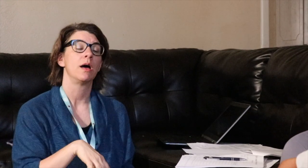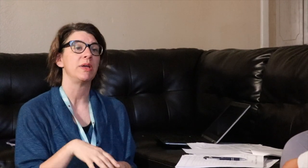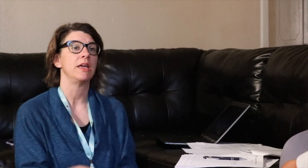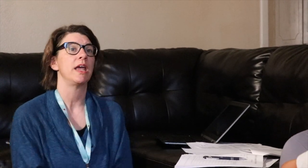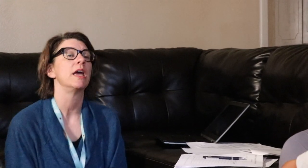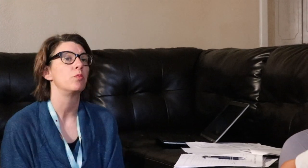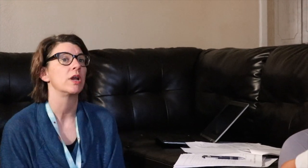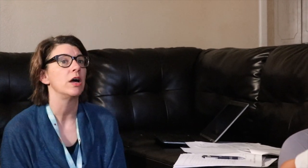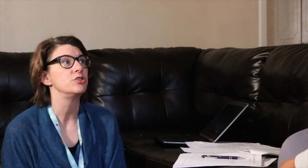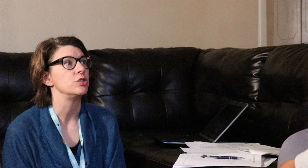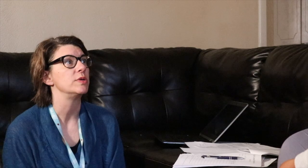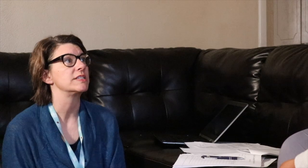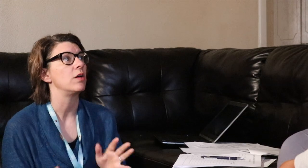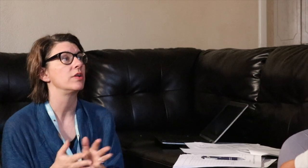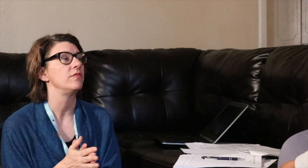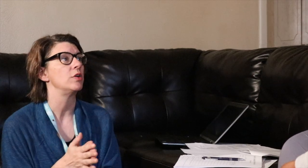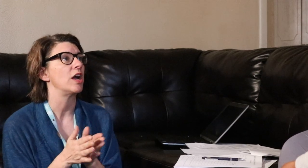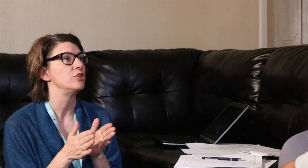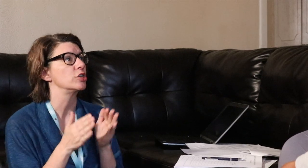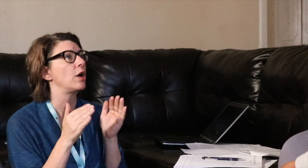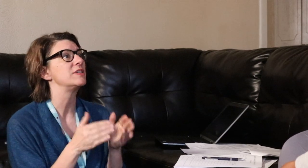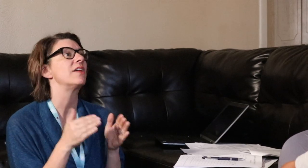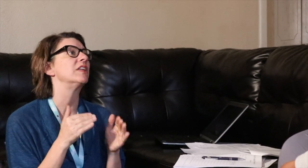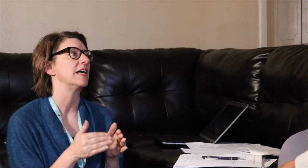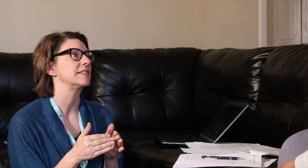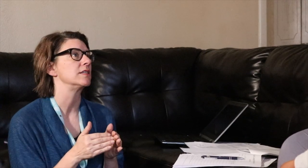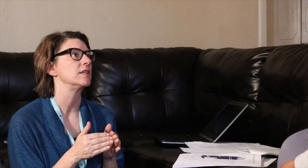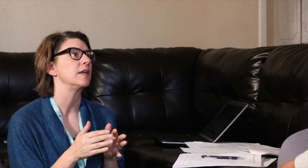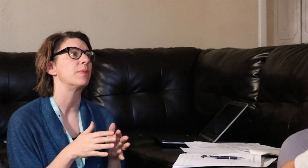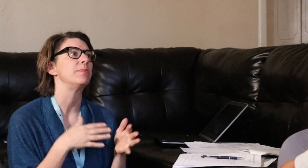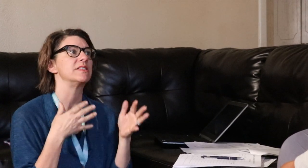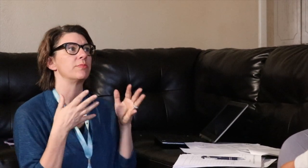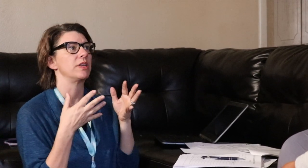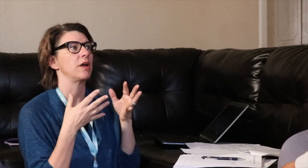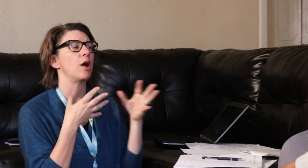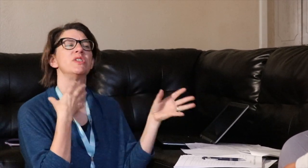Come in and what I'll do, I usually always have a lesson and it might be something,